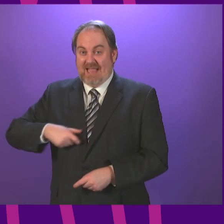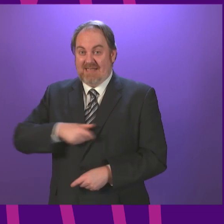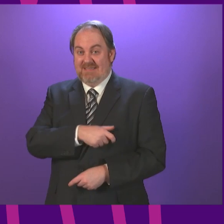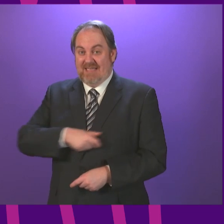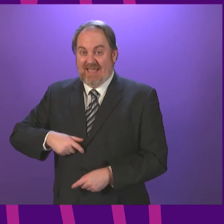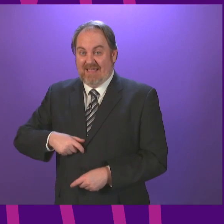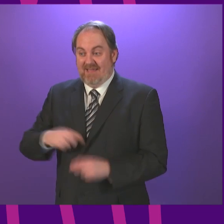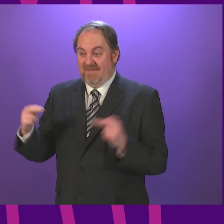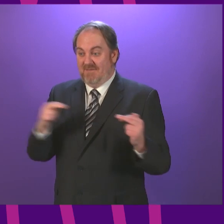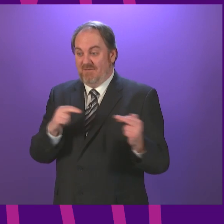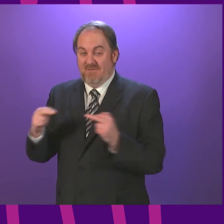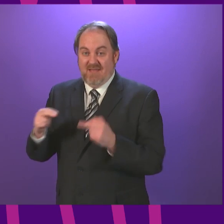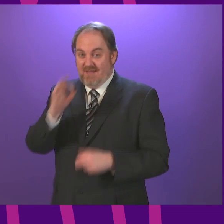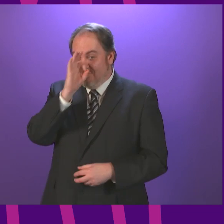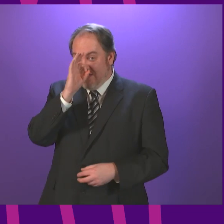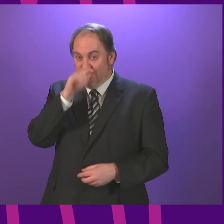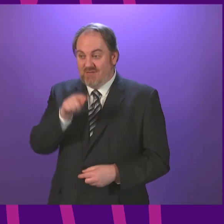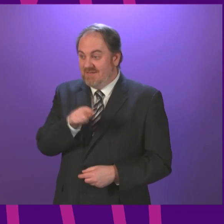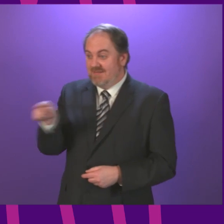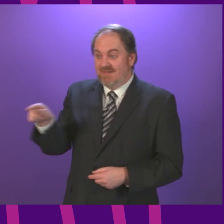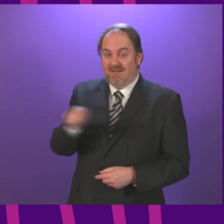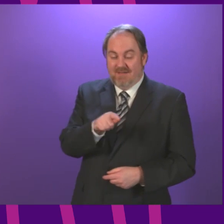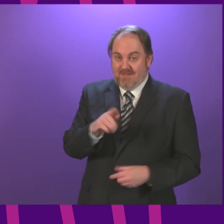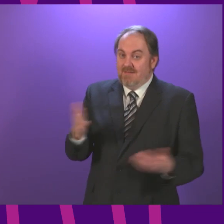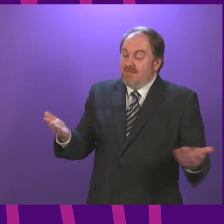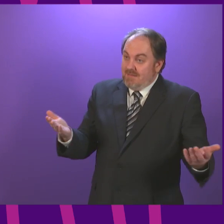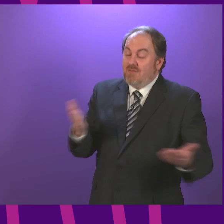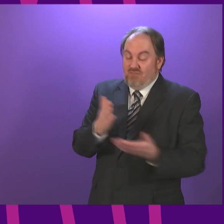concerned about that. I am sure that I will speak to Police Scotland to see whether we have